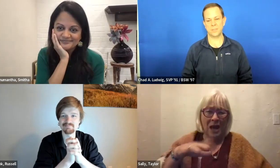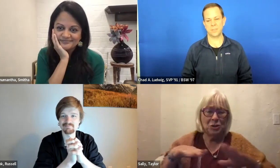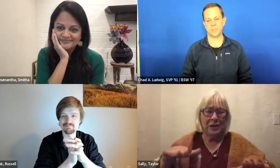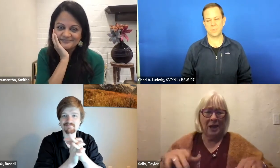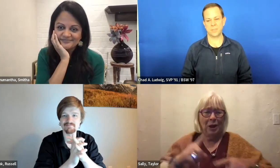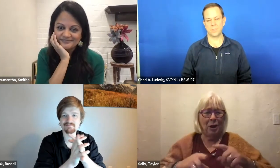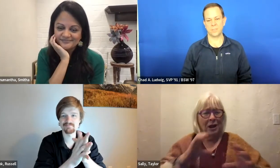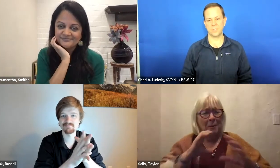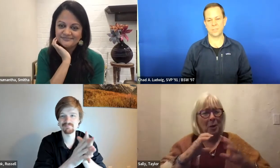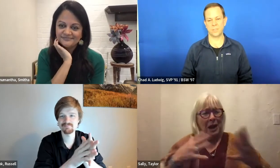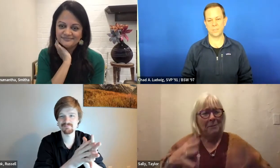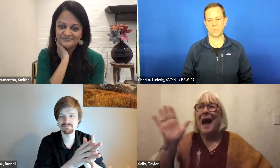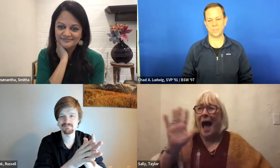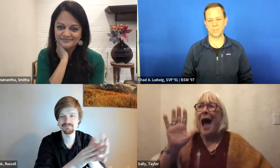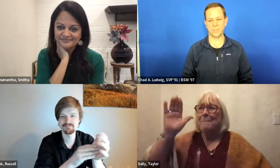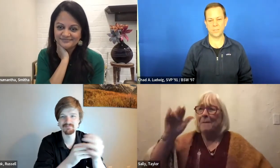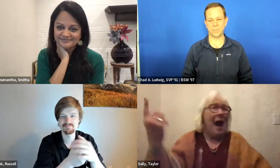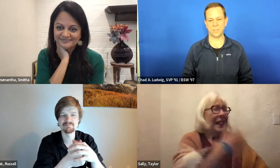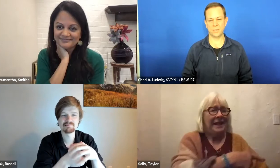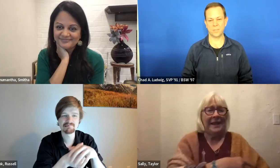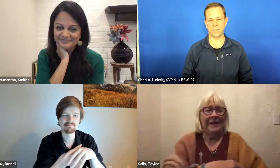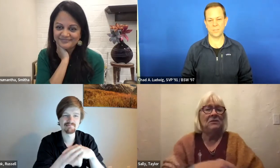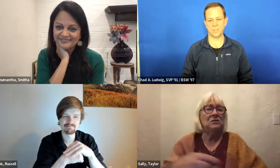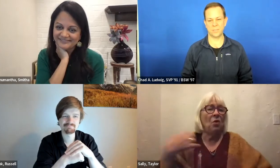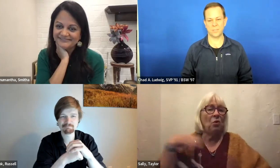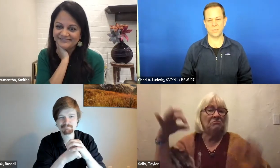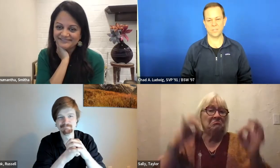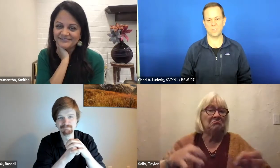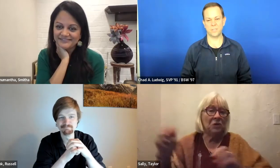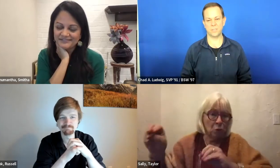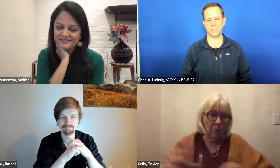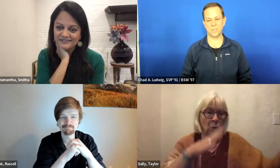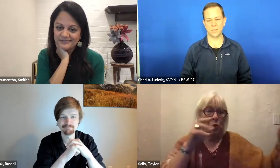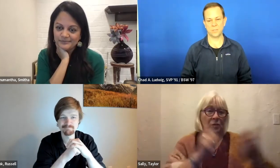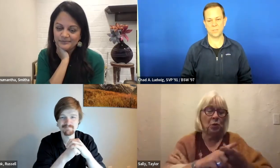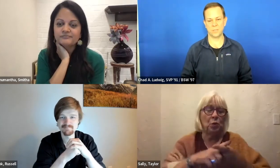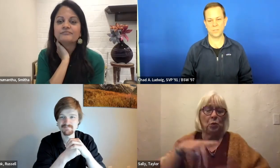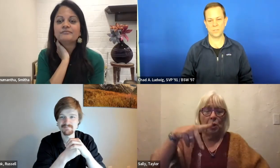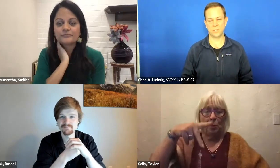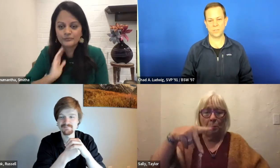You know, I had 10 grandchildren, and we didn't really talk too much. It would be a brief, "Hi," and then they would leave,